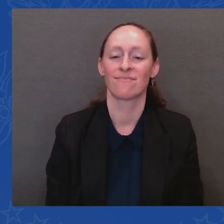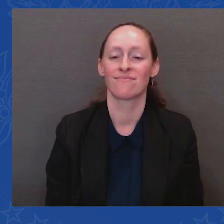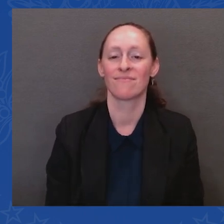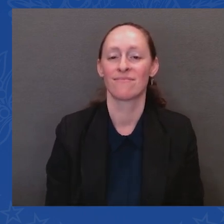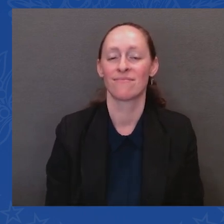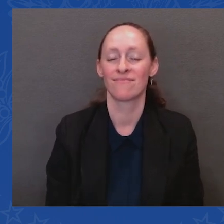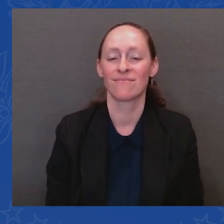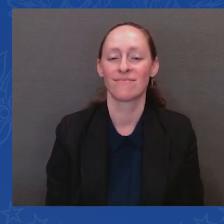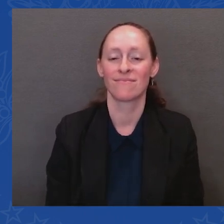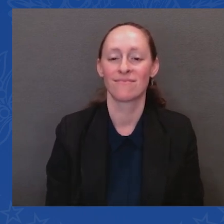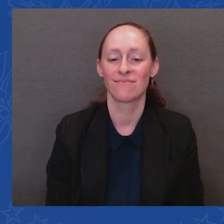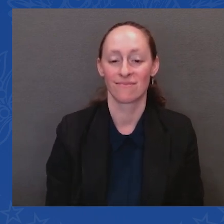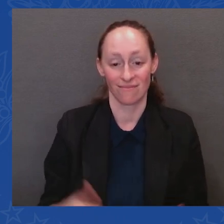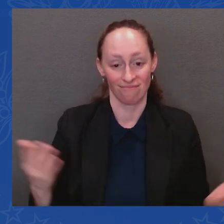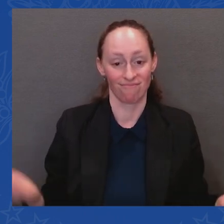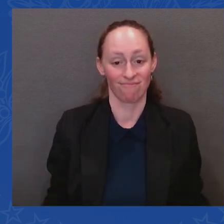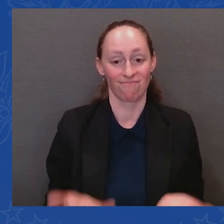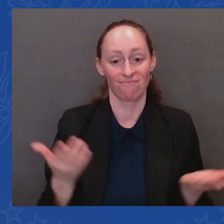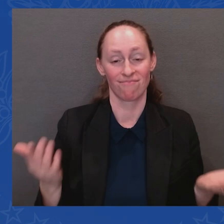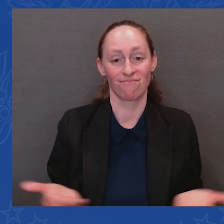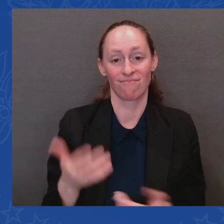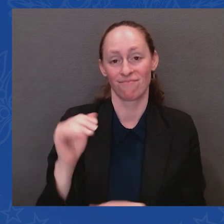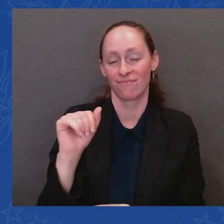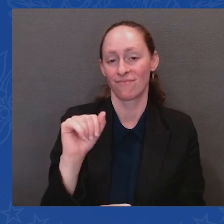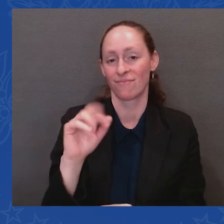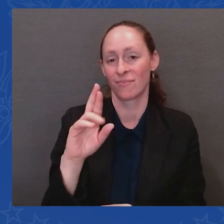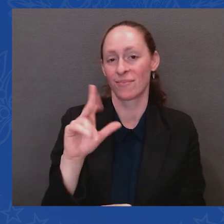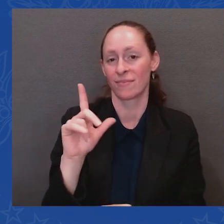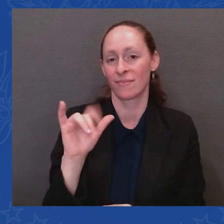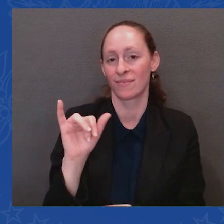on these hallowed rolling hills overlooking our nation's capital.